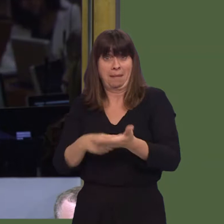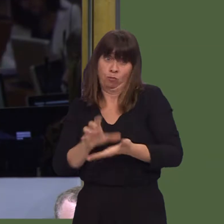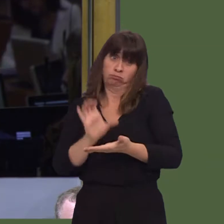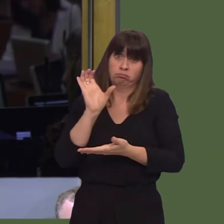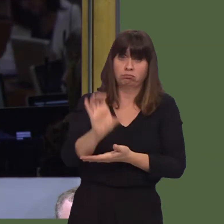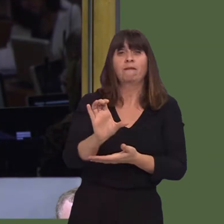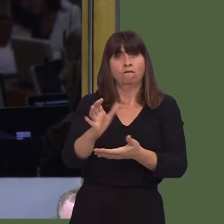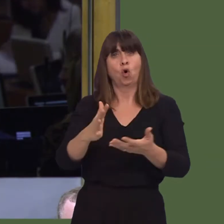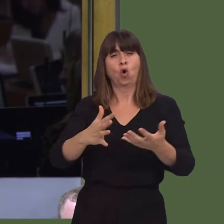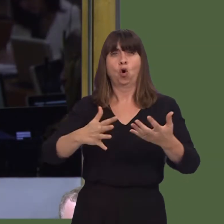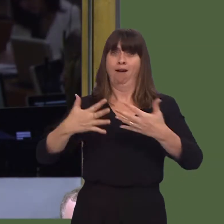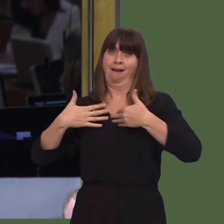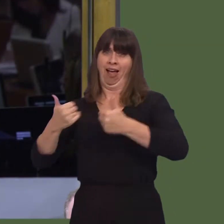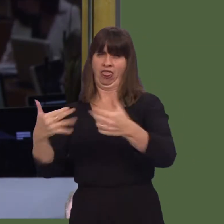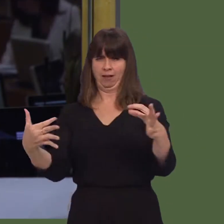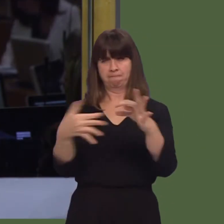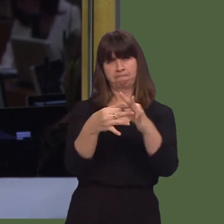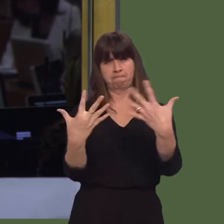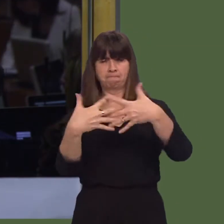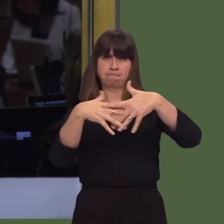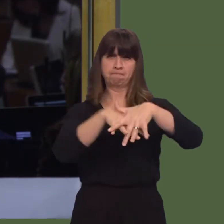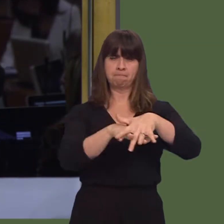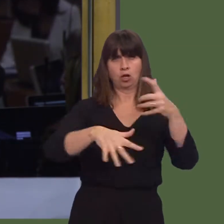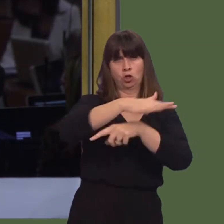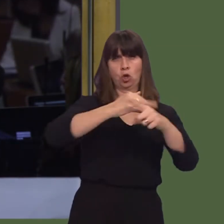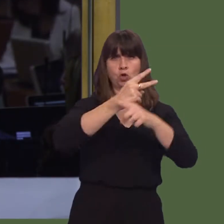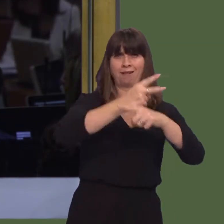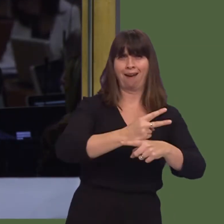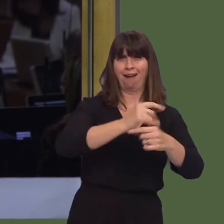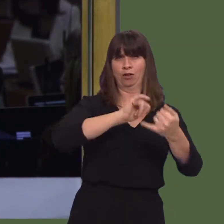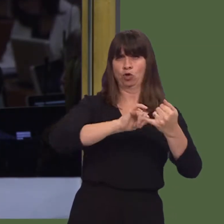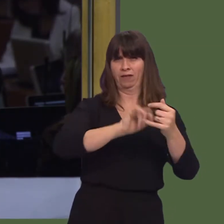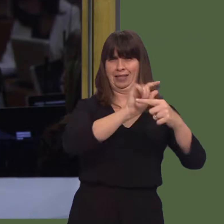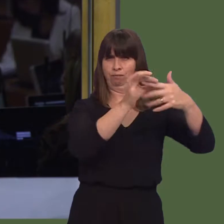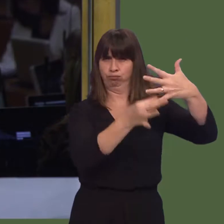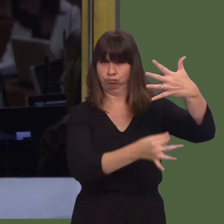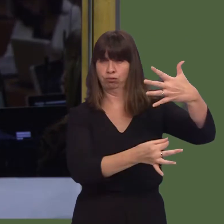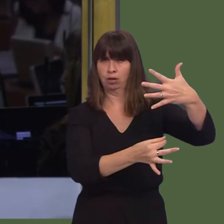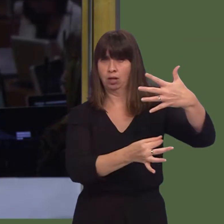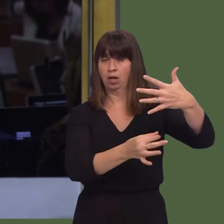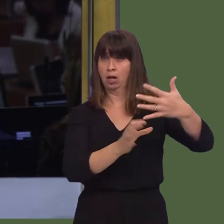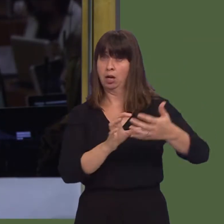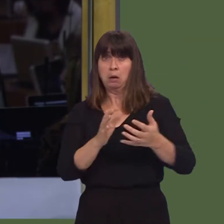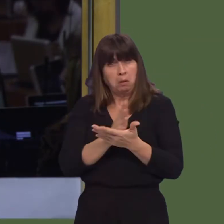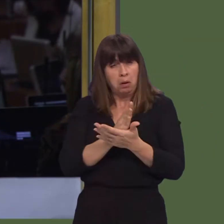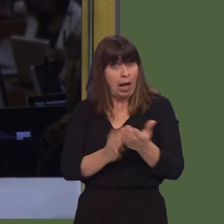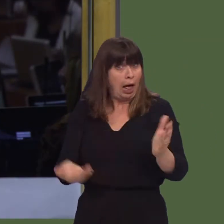social care. Of course, we're going to welcome that. I'm unclear whether it's new money, but, put against the £8 billion of the total health